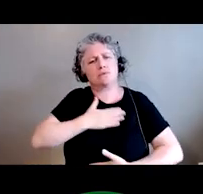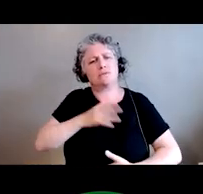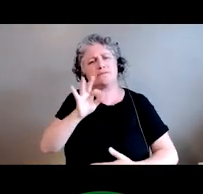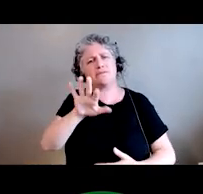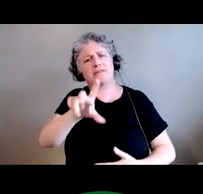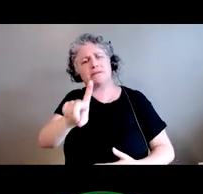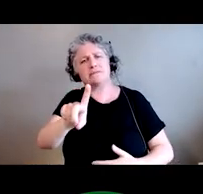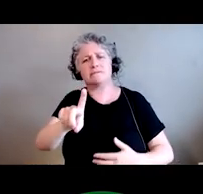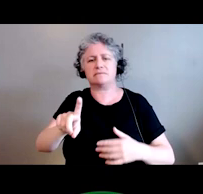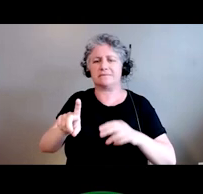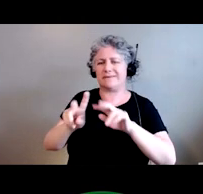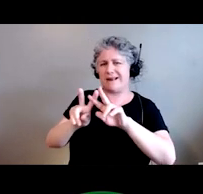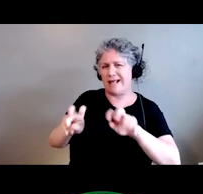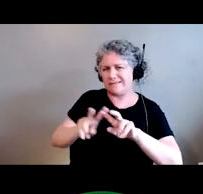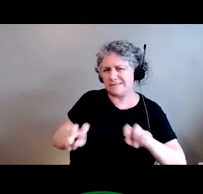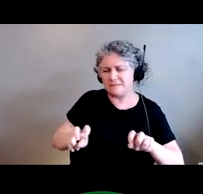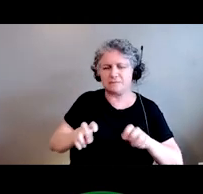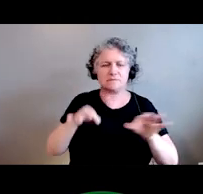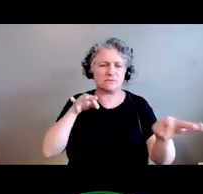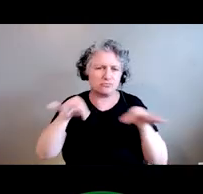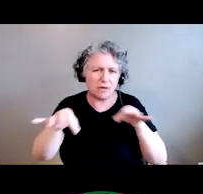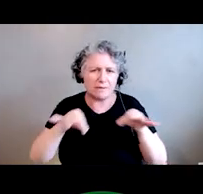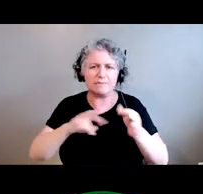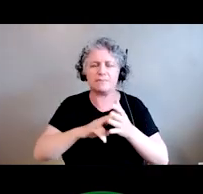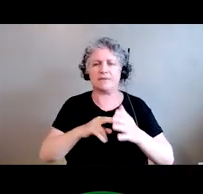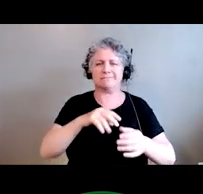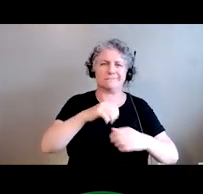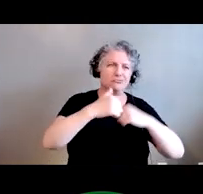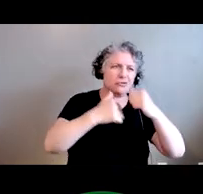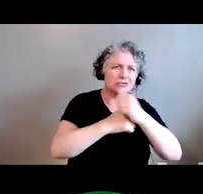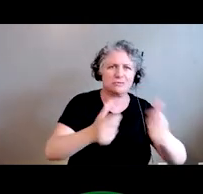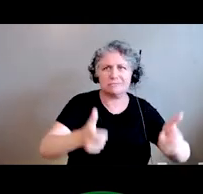criterion threshold to track the extent to which the system deviates from an ideal or